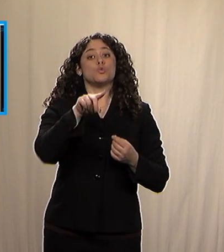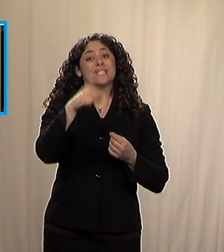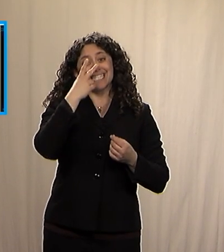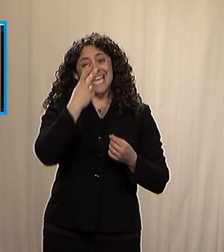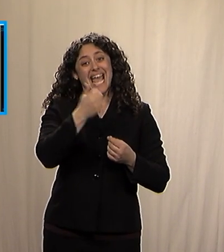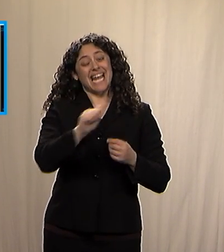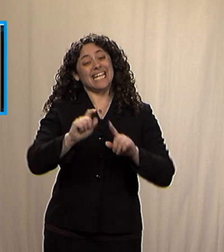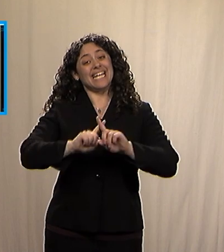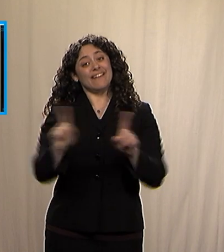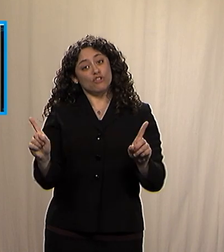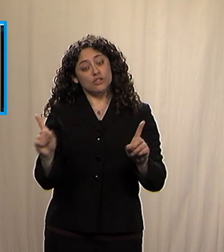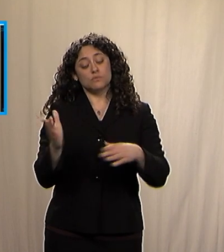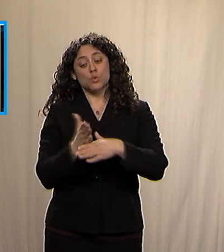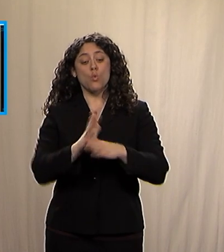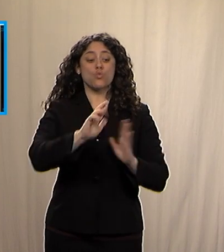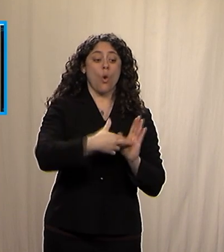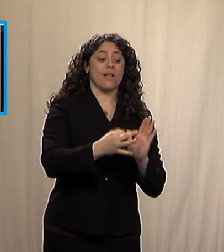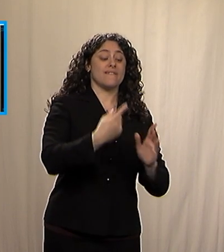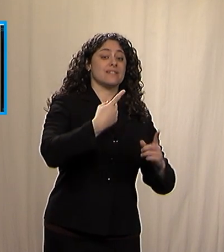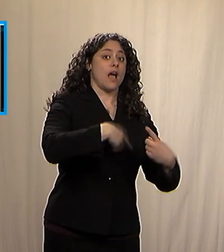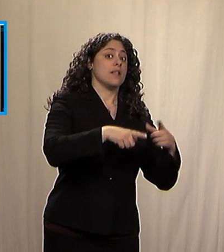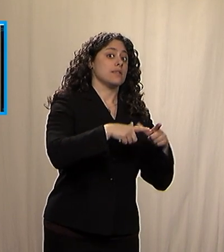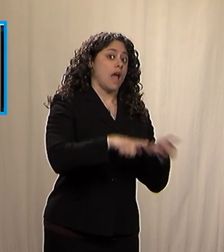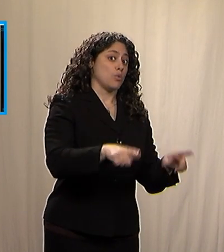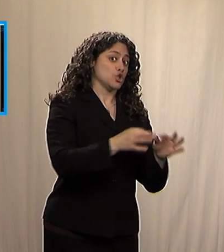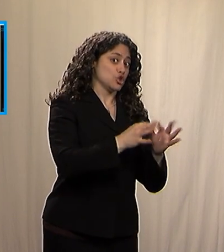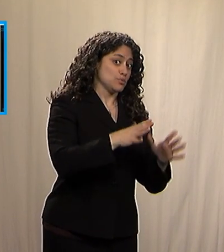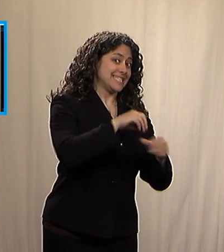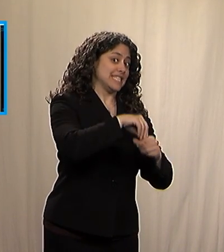of sign language interpreters in the U.S. versus the U.K.?